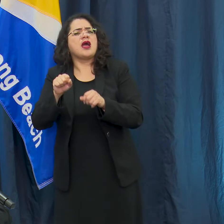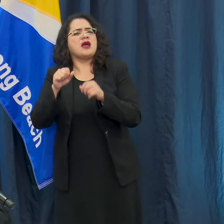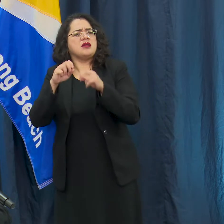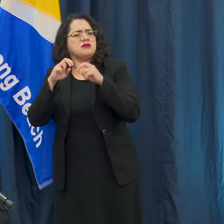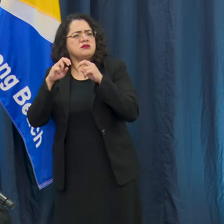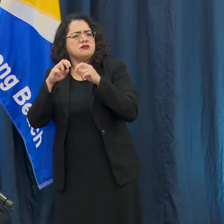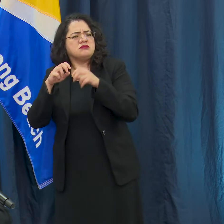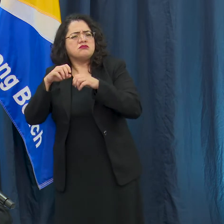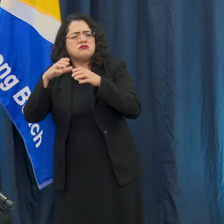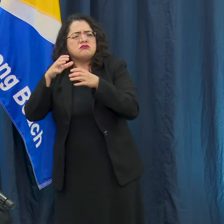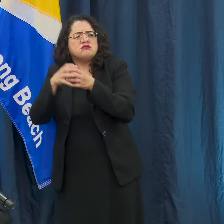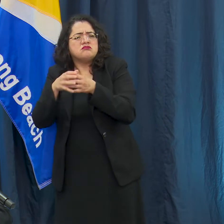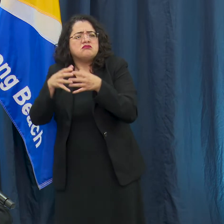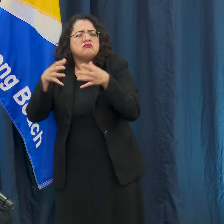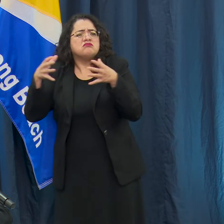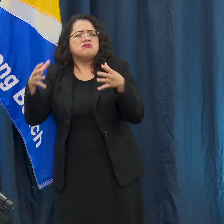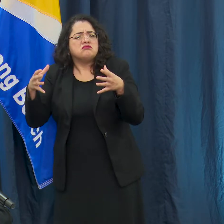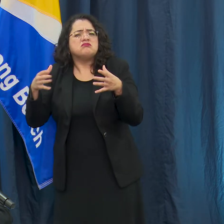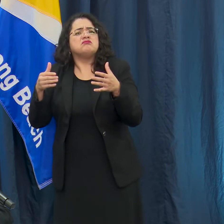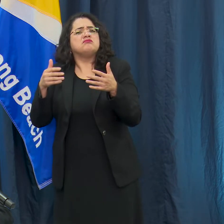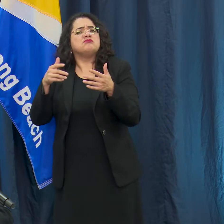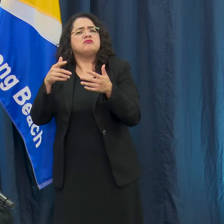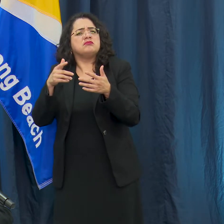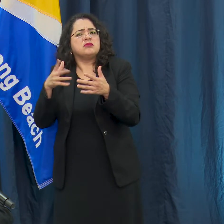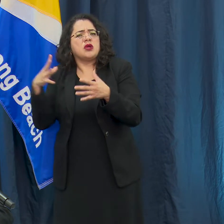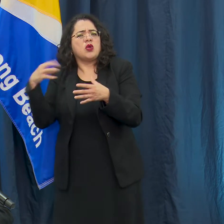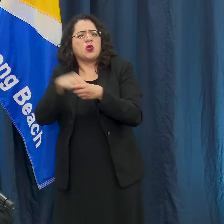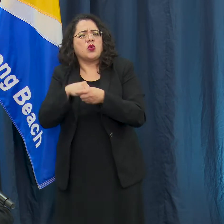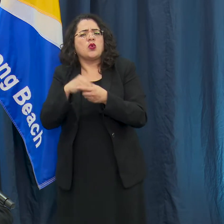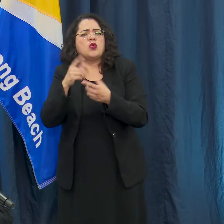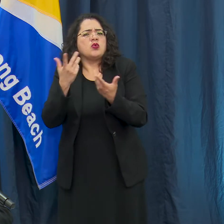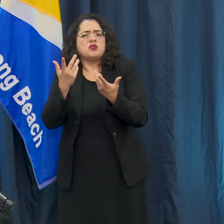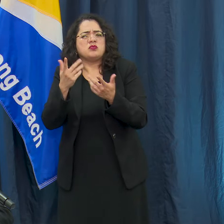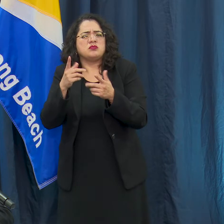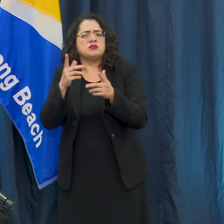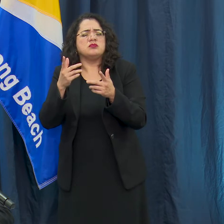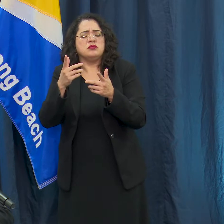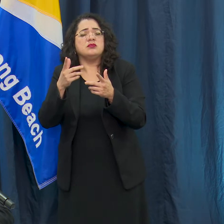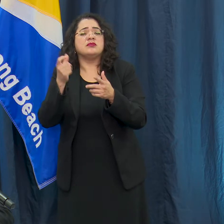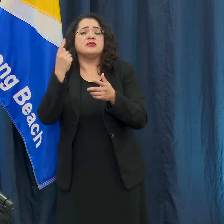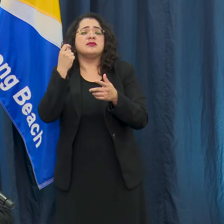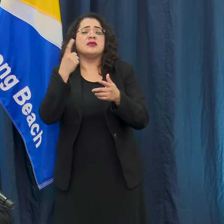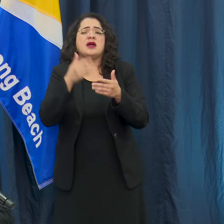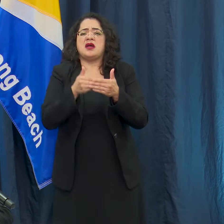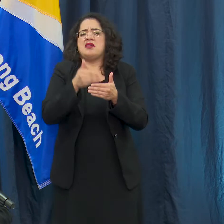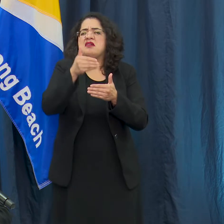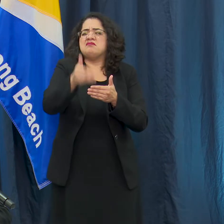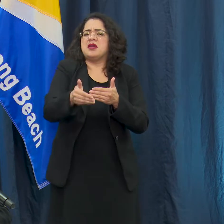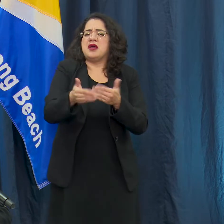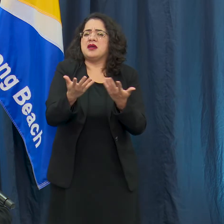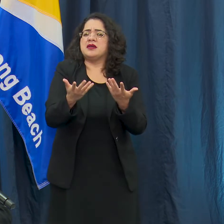of stage two and including additional manufacturing and public buildings. All